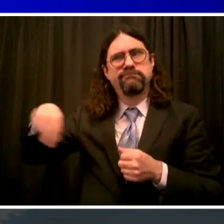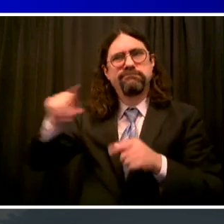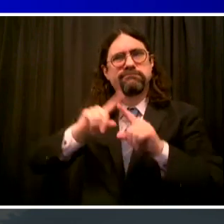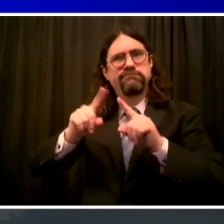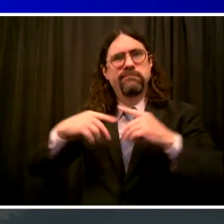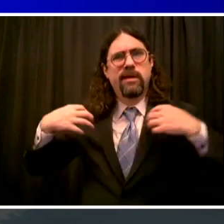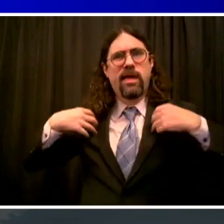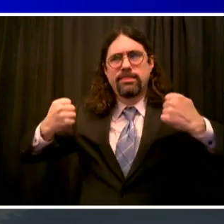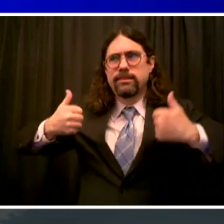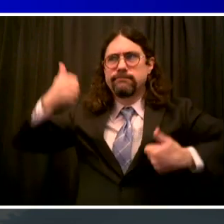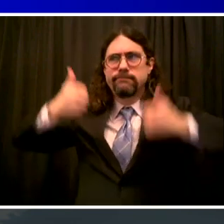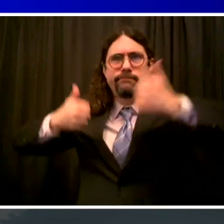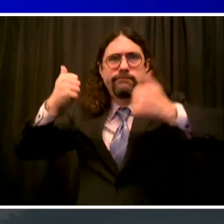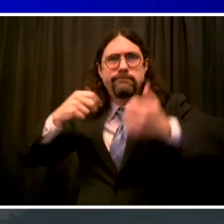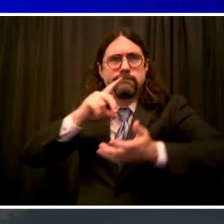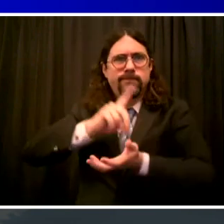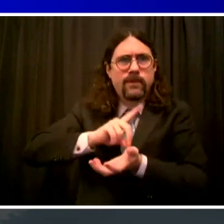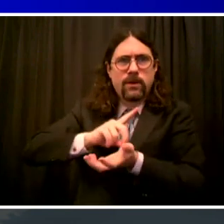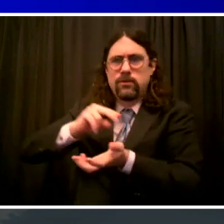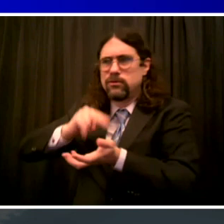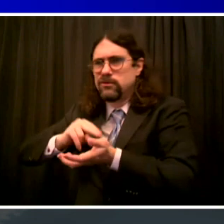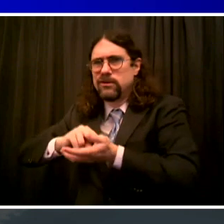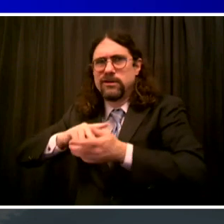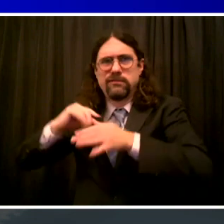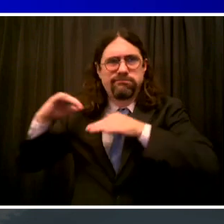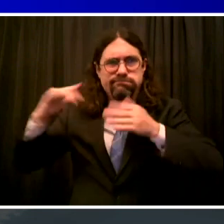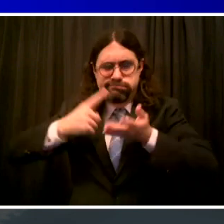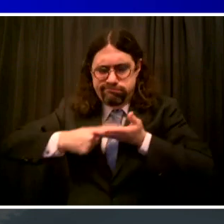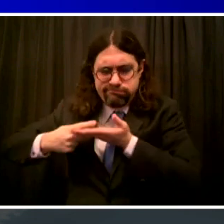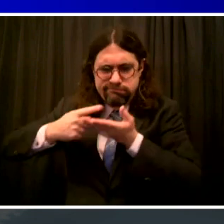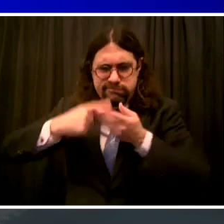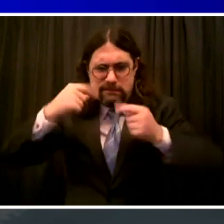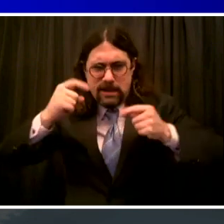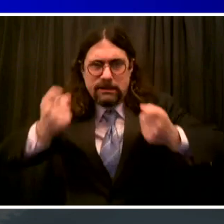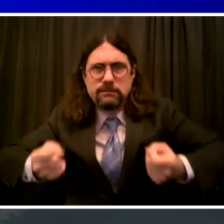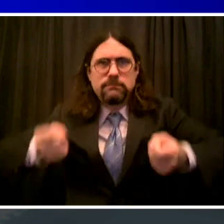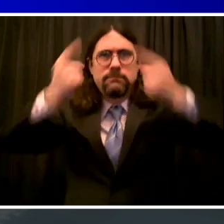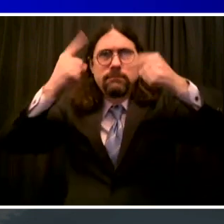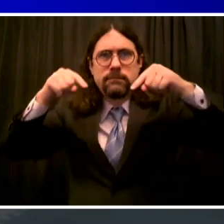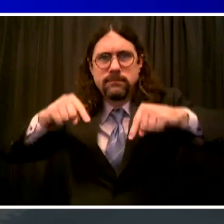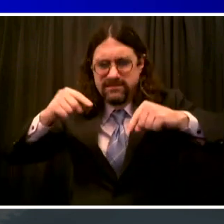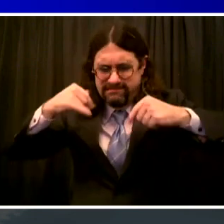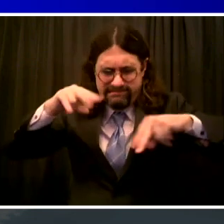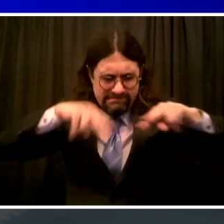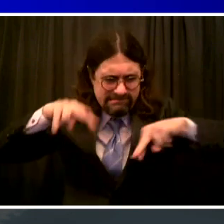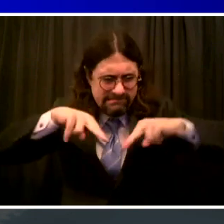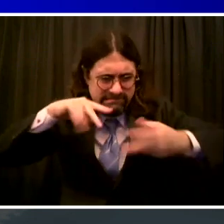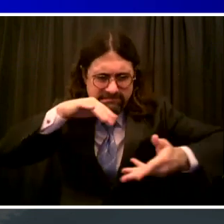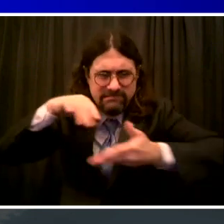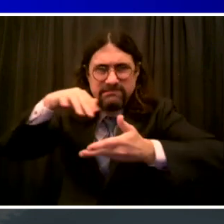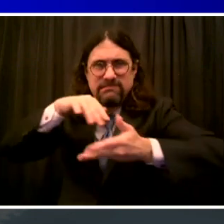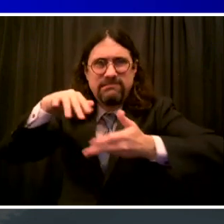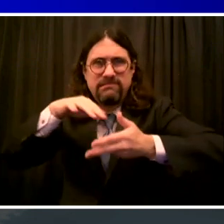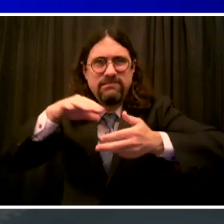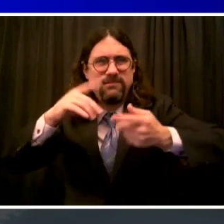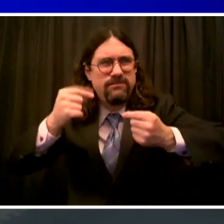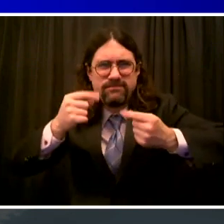PROFESSIONALS ARE LEARNINAG BO UT THIS SYNDROME AS QUICKLY AS THEY CAN. THEREAR E STILL THGSIN UNANSWERED. THERE ARE THINGS